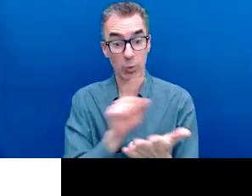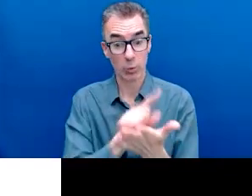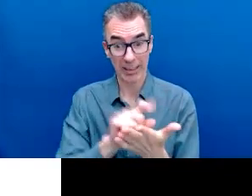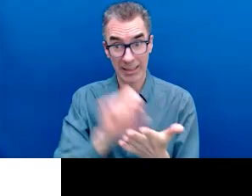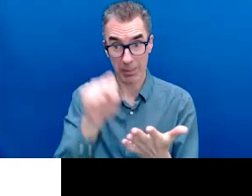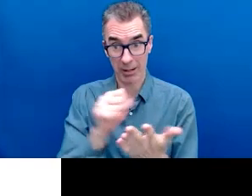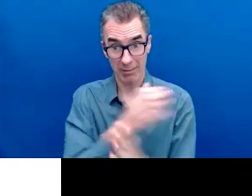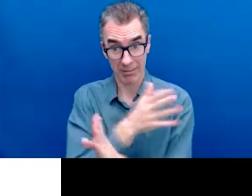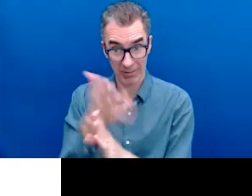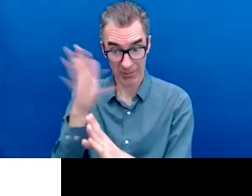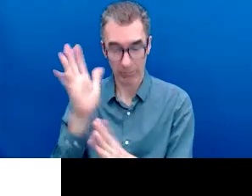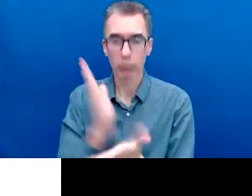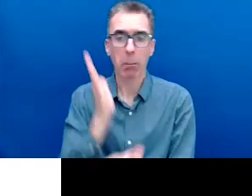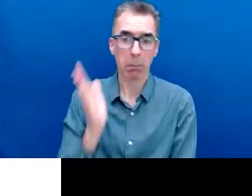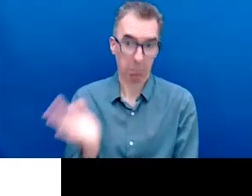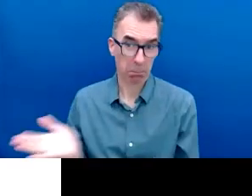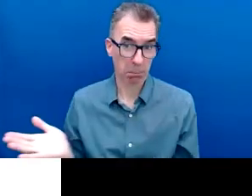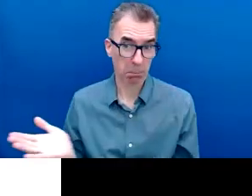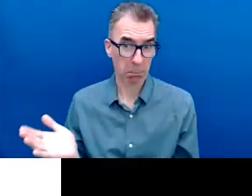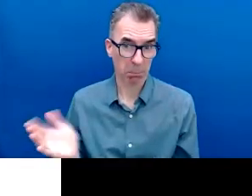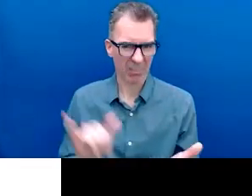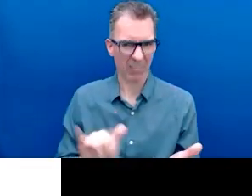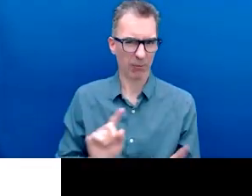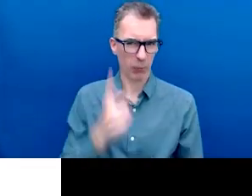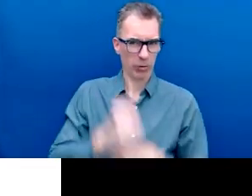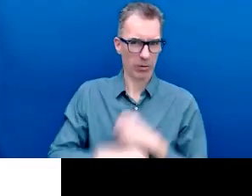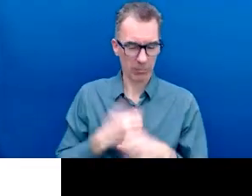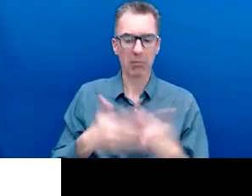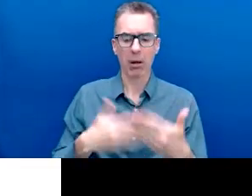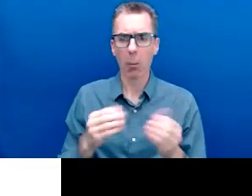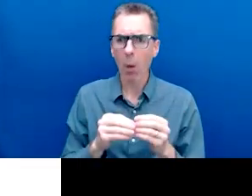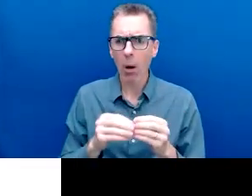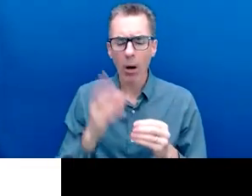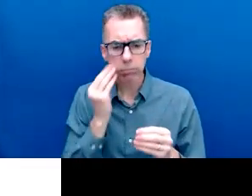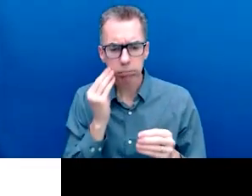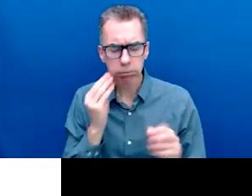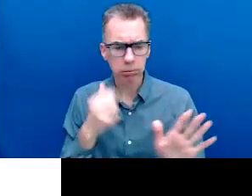As I got, more experience, became a more competent instructor,